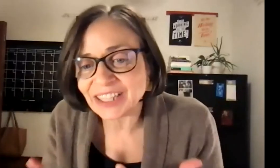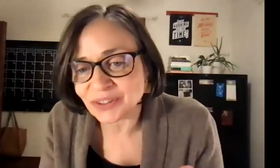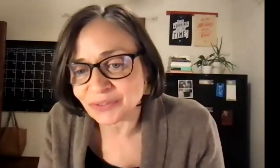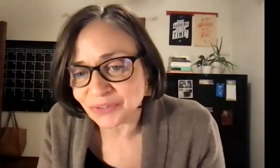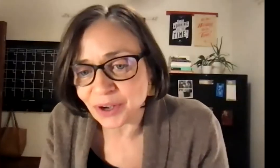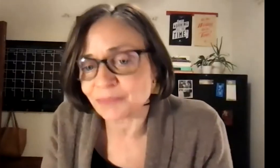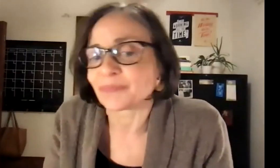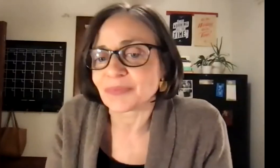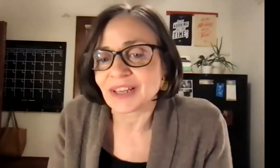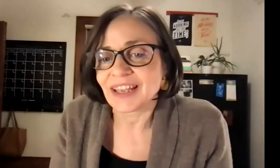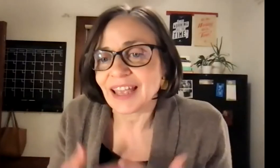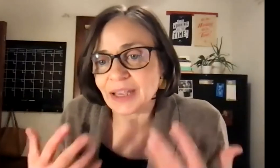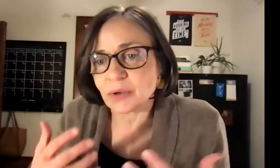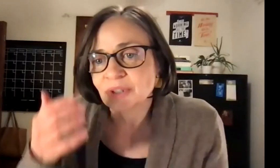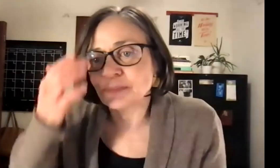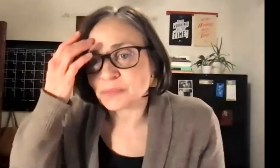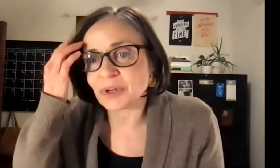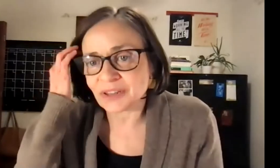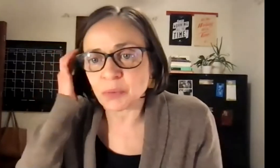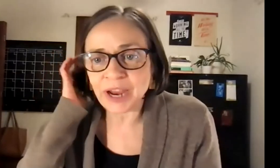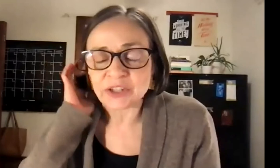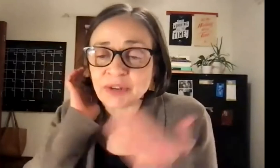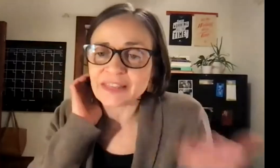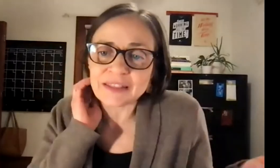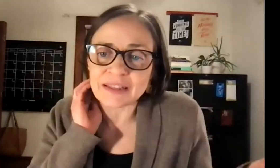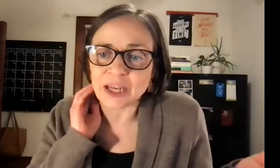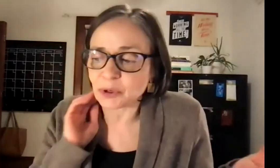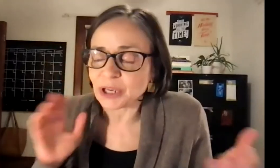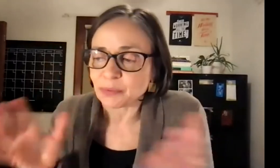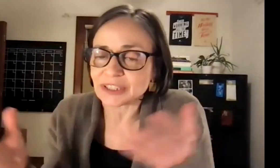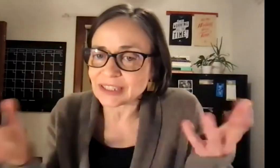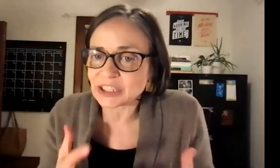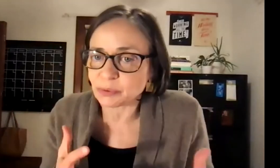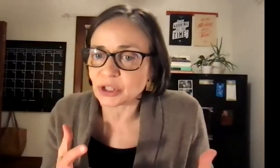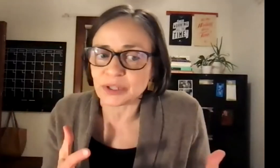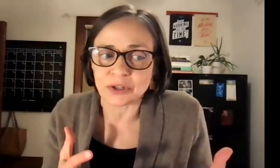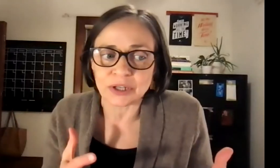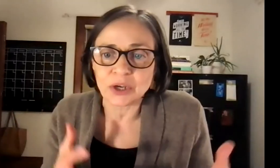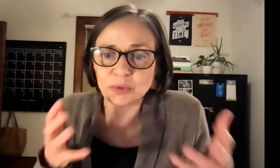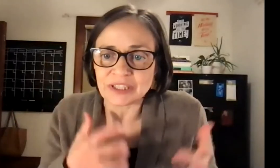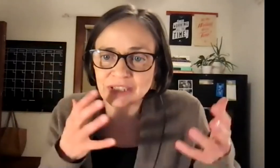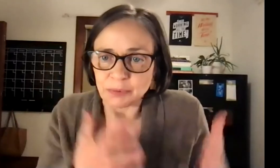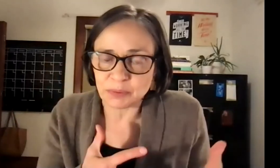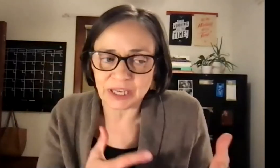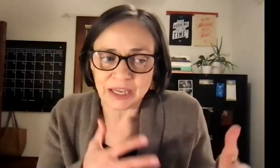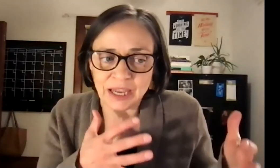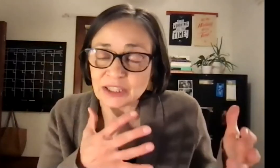I matter He matters I matter She matters I matter They matter I matter I matter I matter He matter